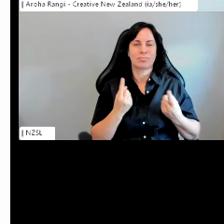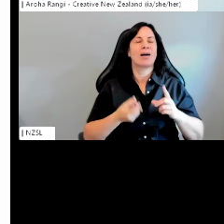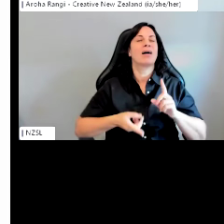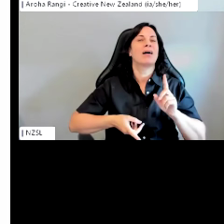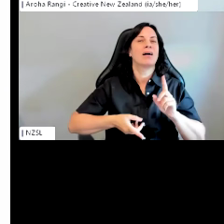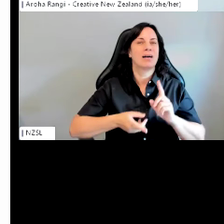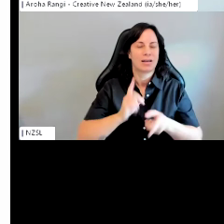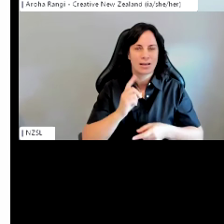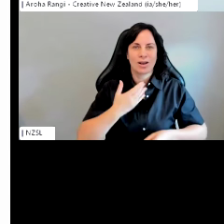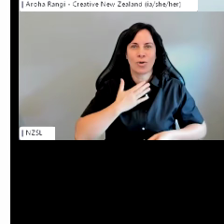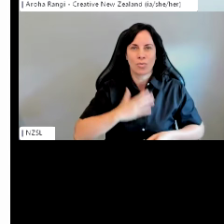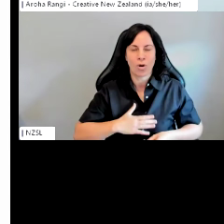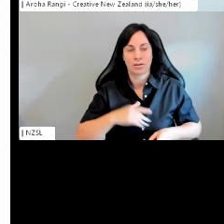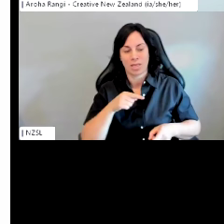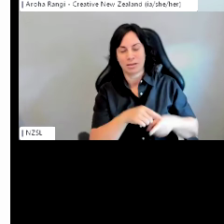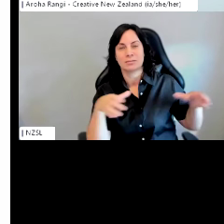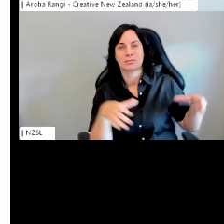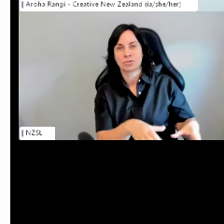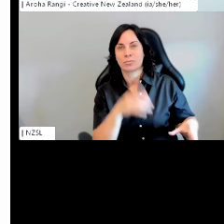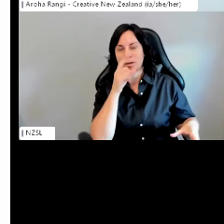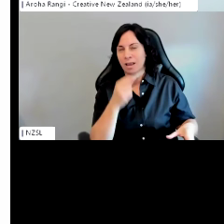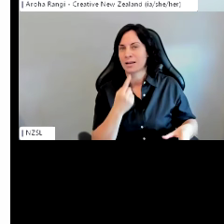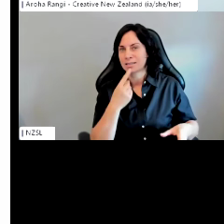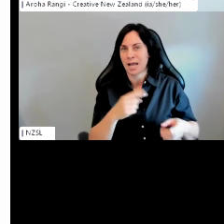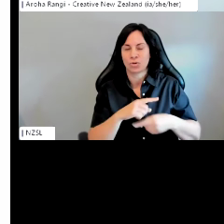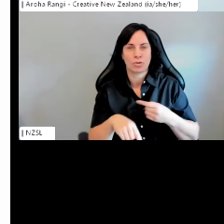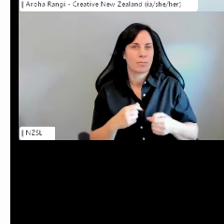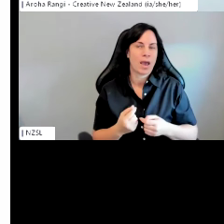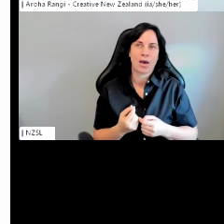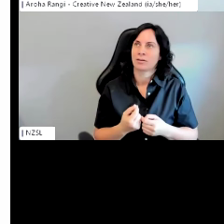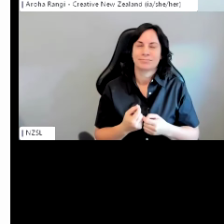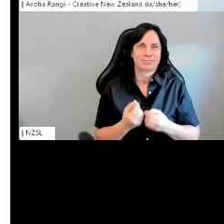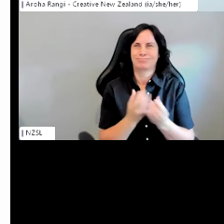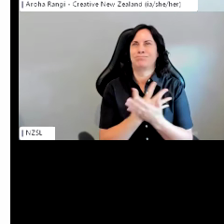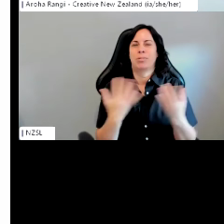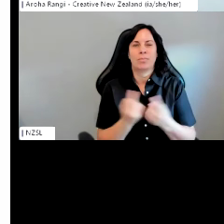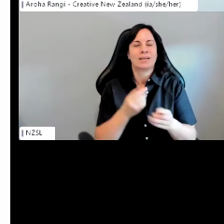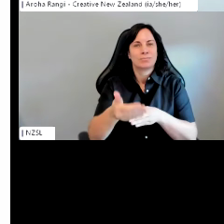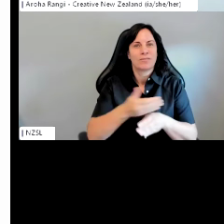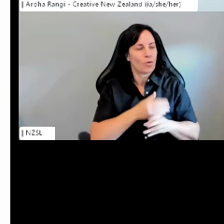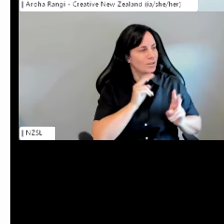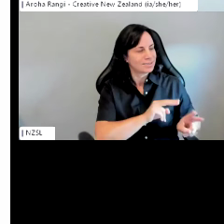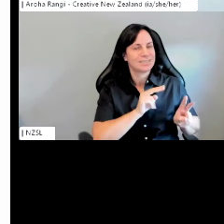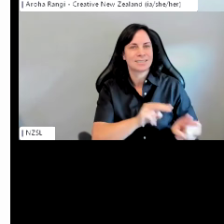know, they can tell you about amazing things that they've seen previously. Um they're really seeking